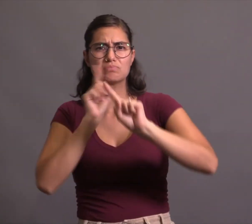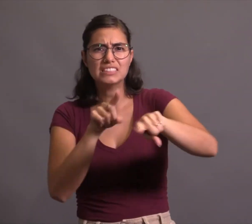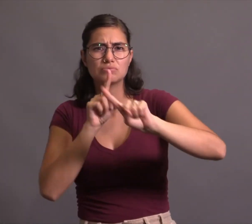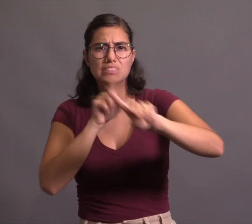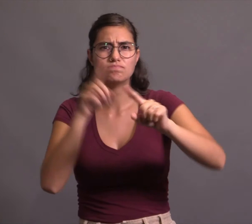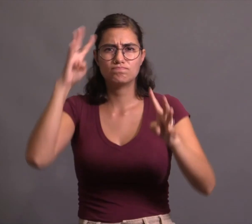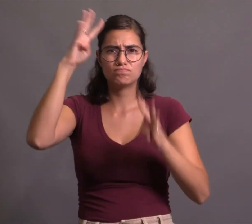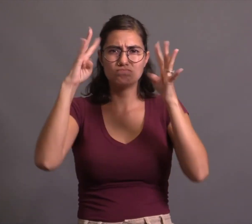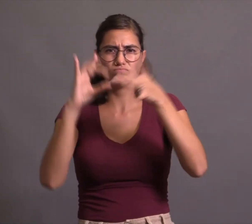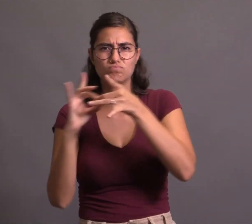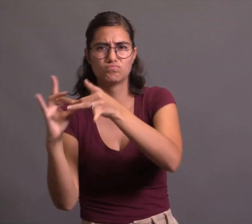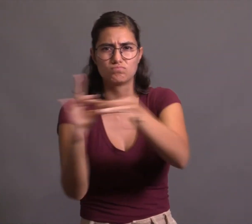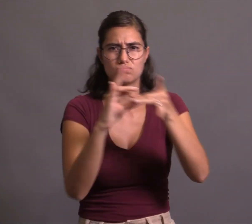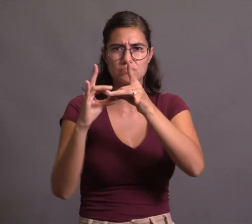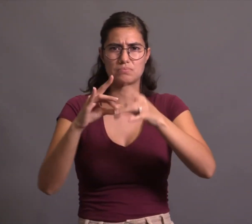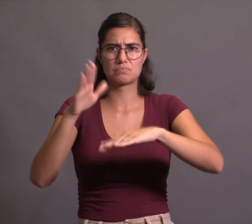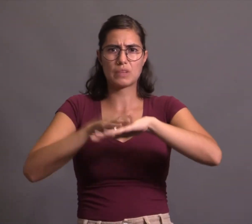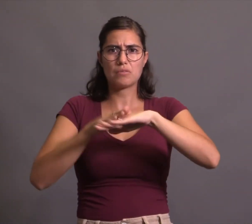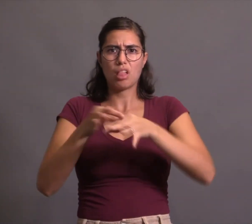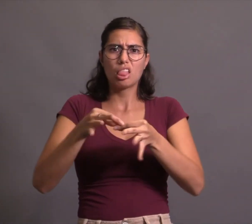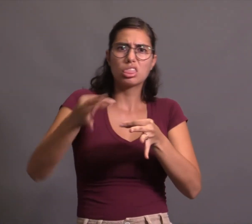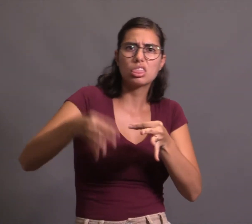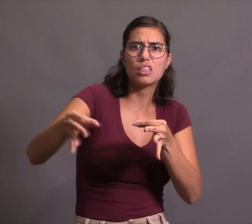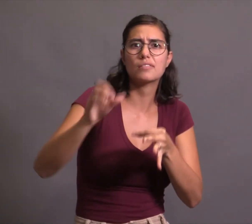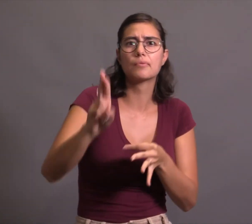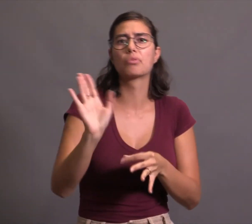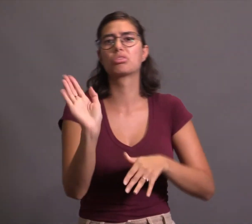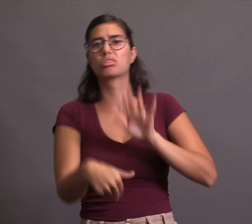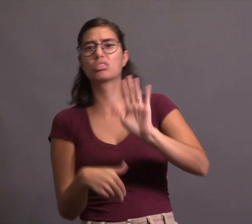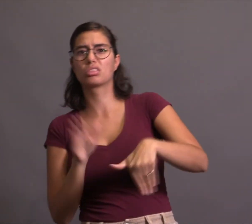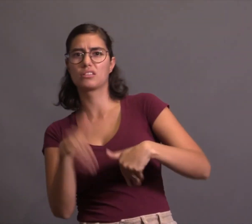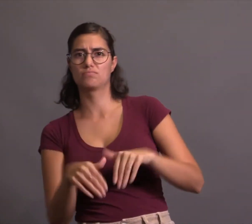Respond, and create unity while minimizing delays or lack of cohesiveness.